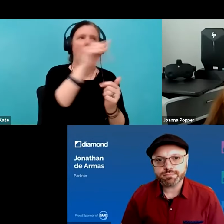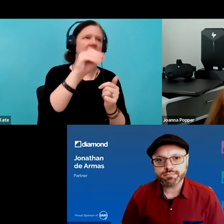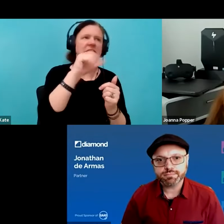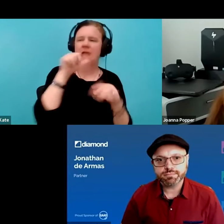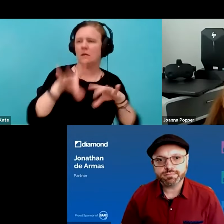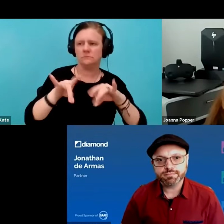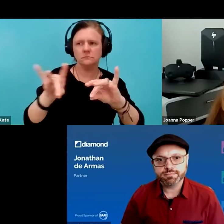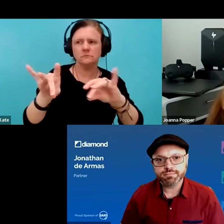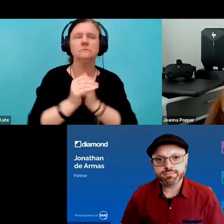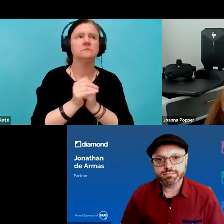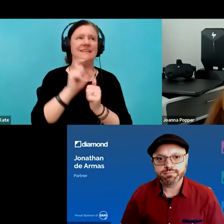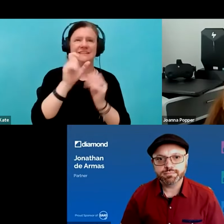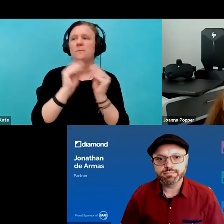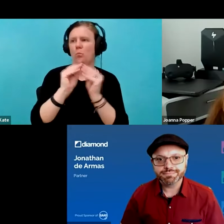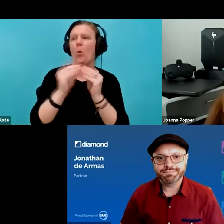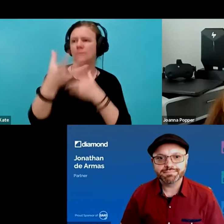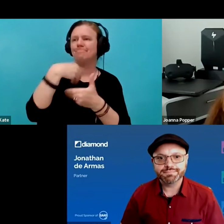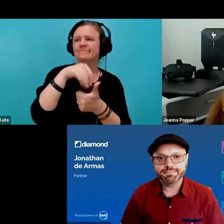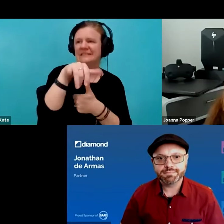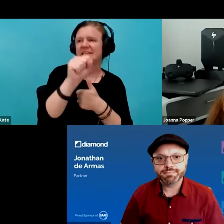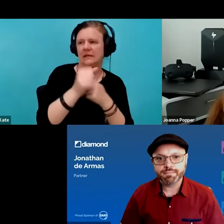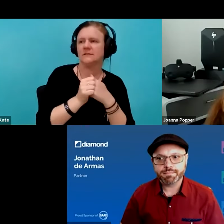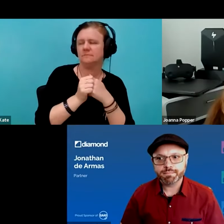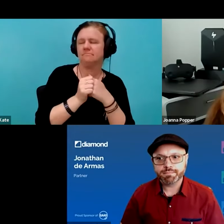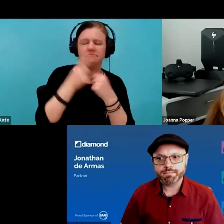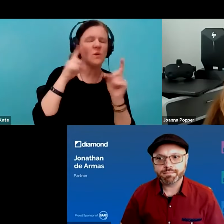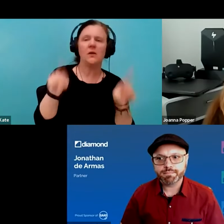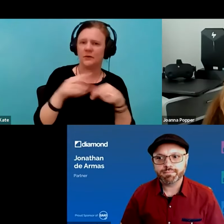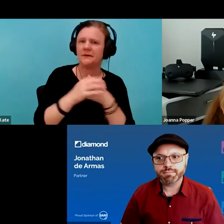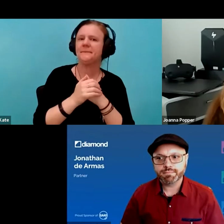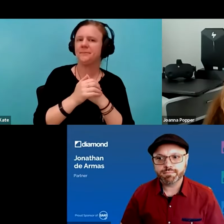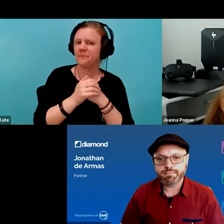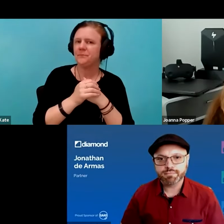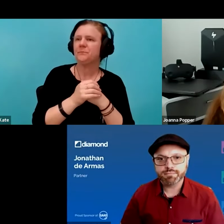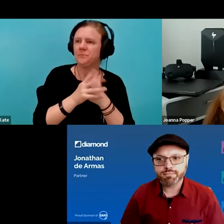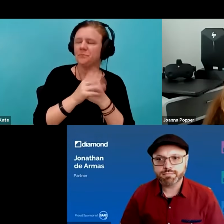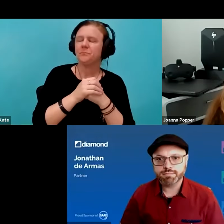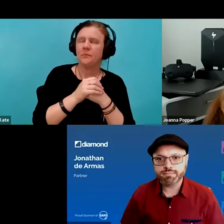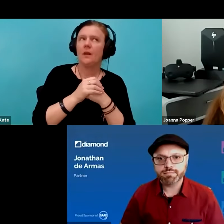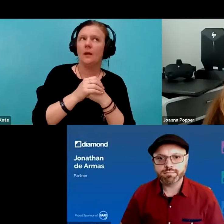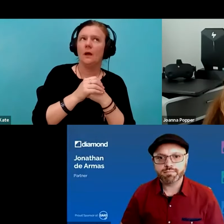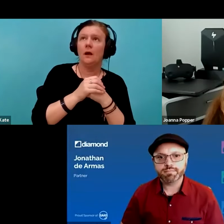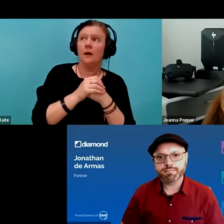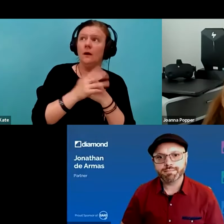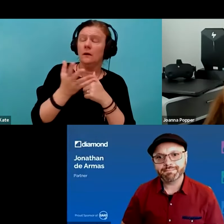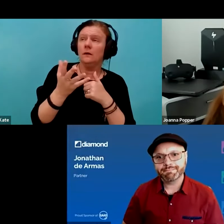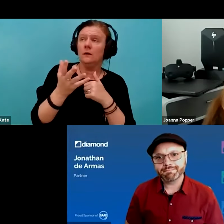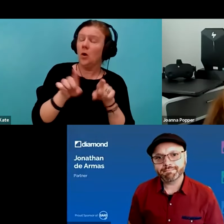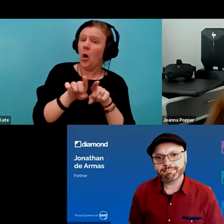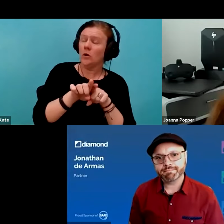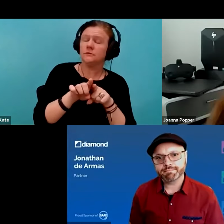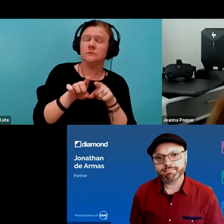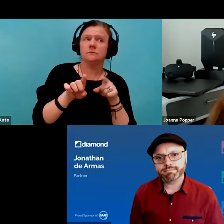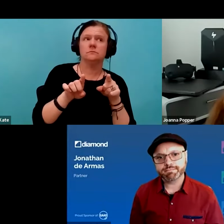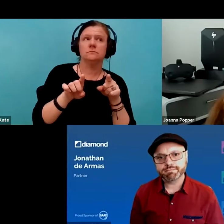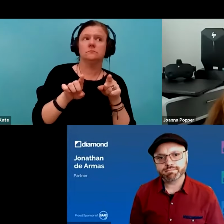more that needs to be done. I would start I would start there and still Joanna Popper: But, and then I also will say, I've seen I've seen some some really